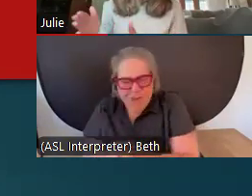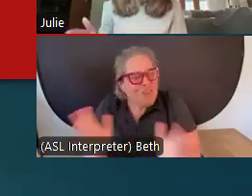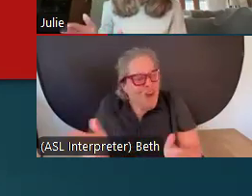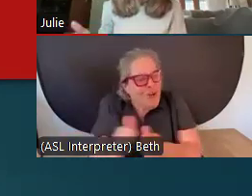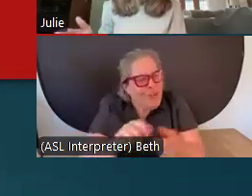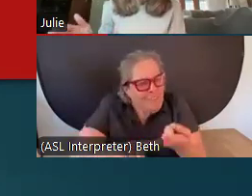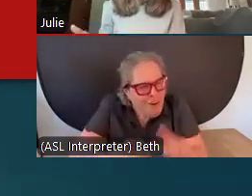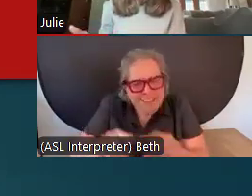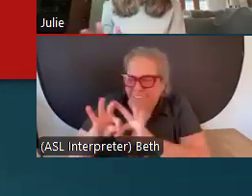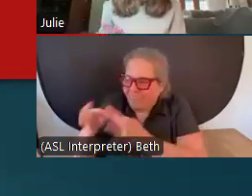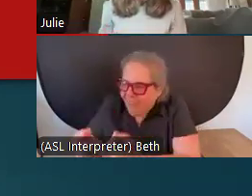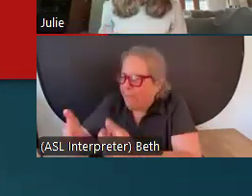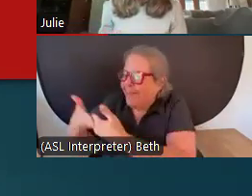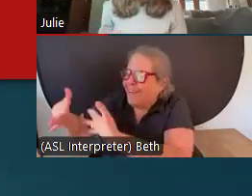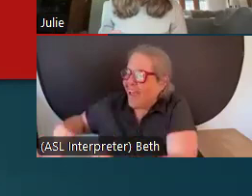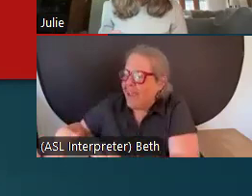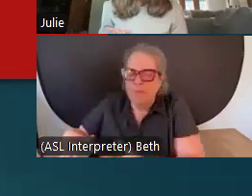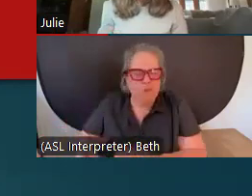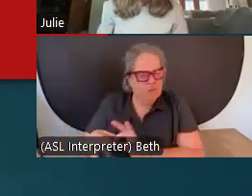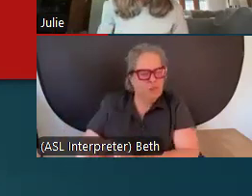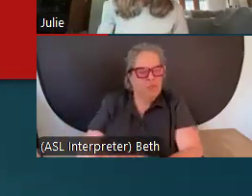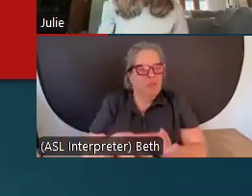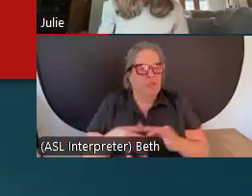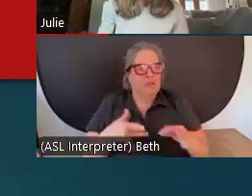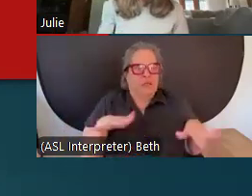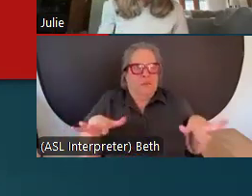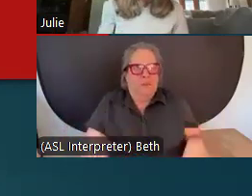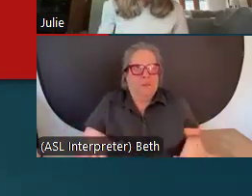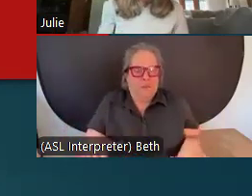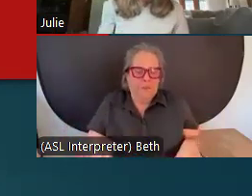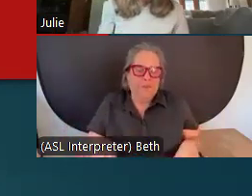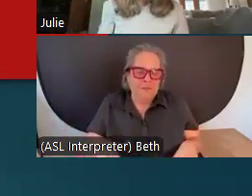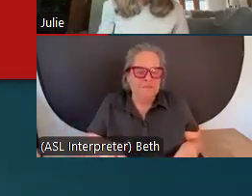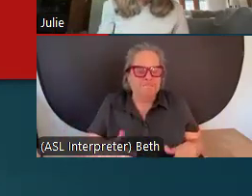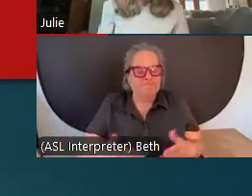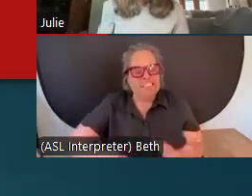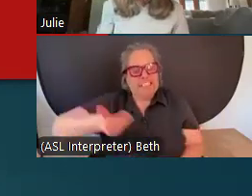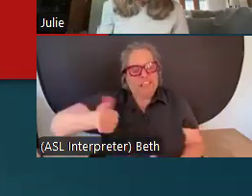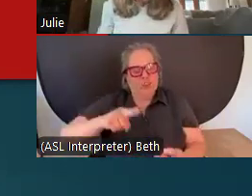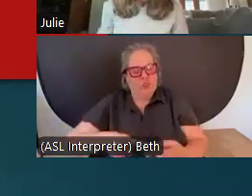And that hopefully will help you to get to a better point of acceptance.